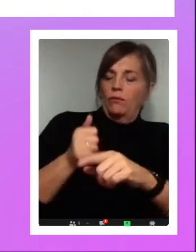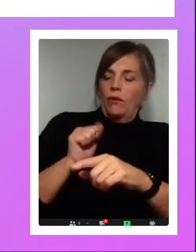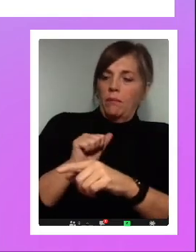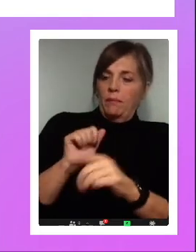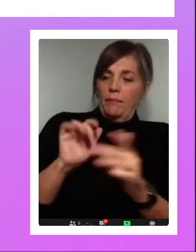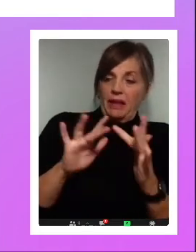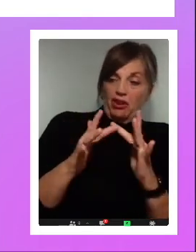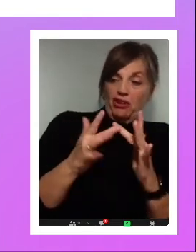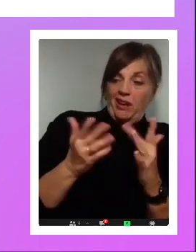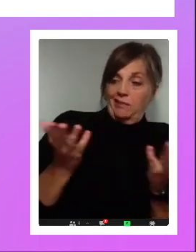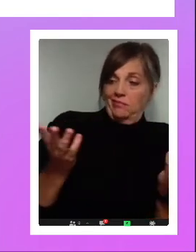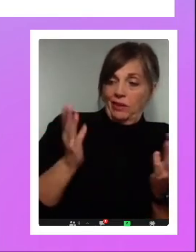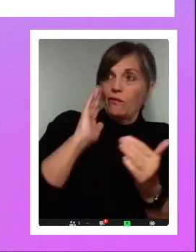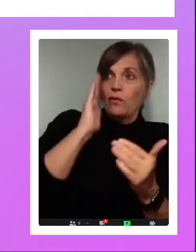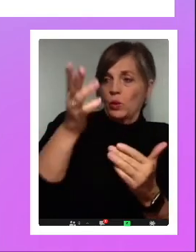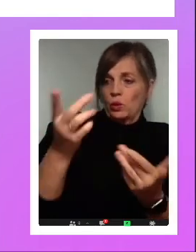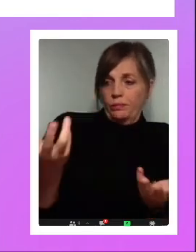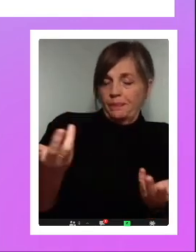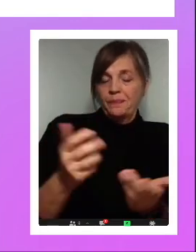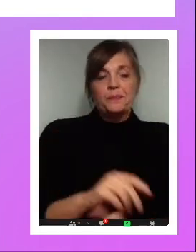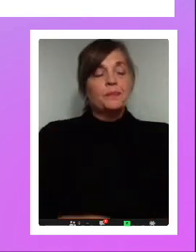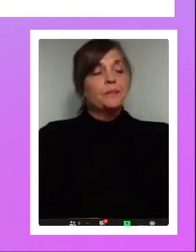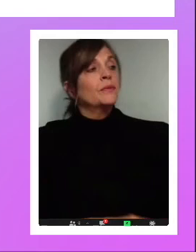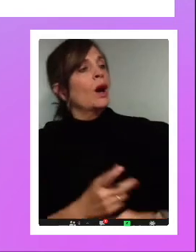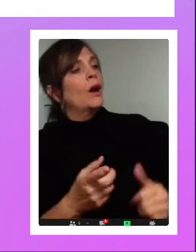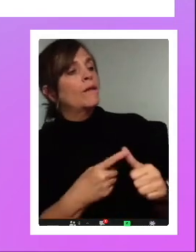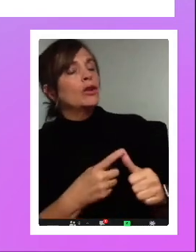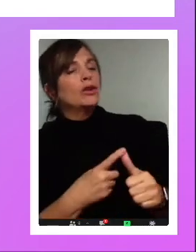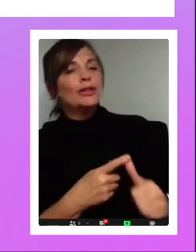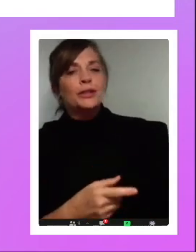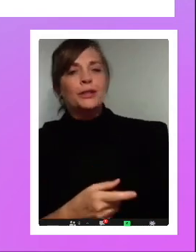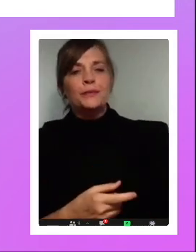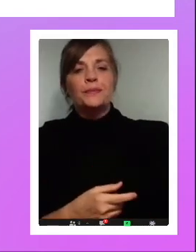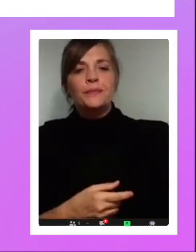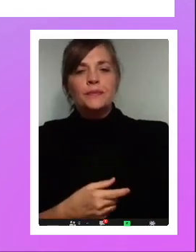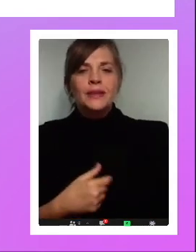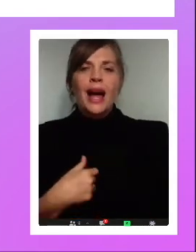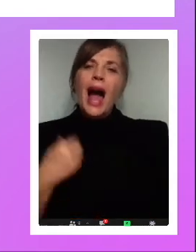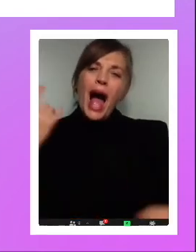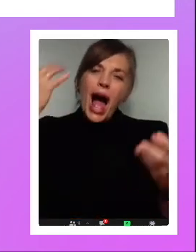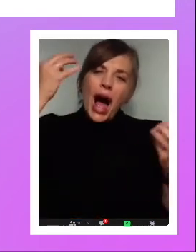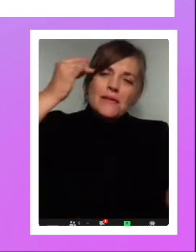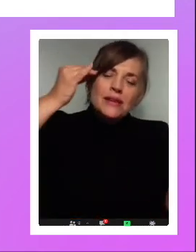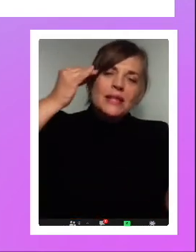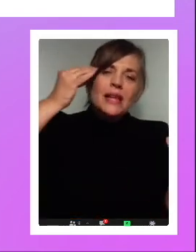So first of all I was thinking and talking and lecturing about the internet of things